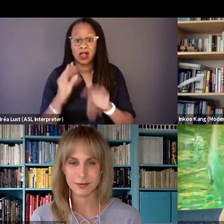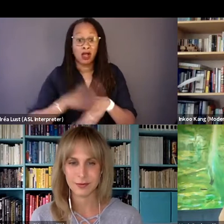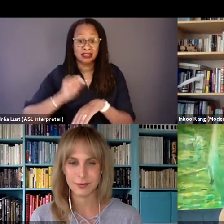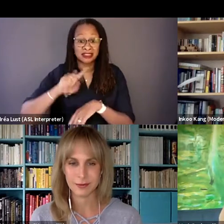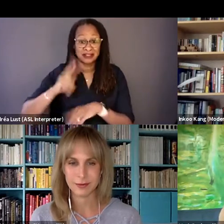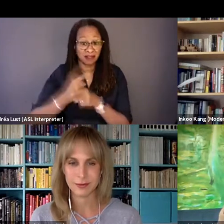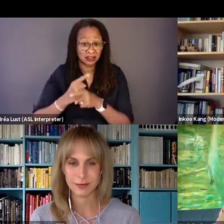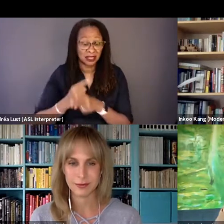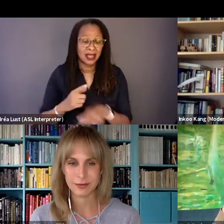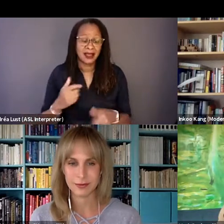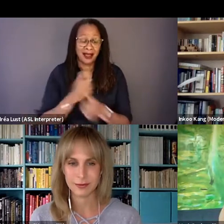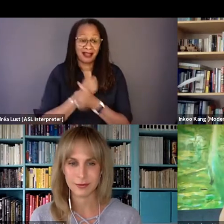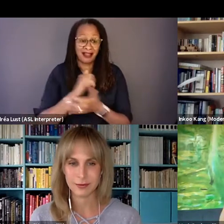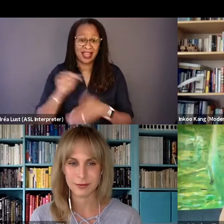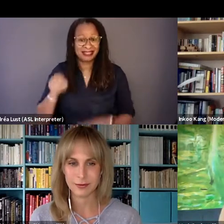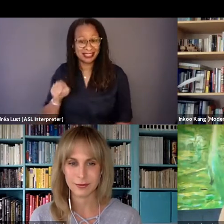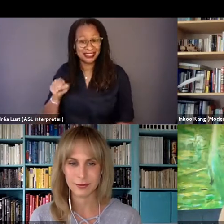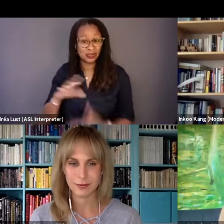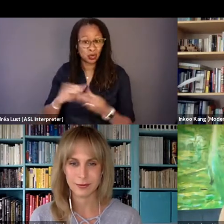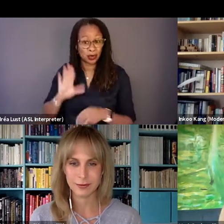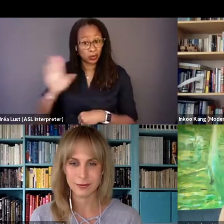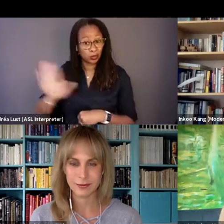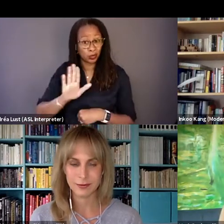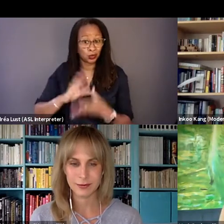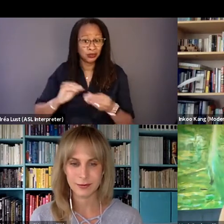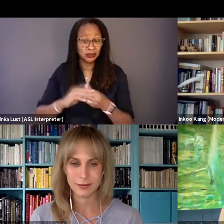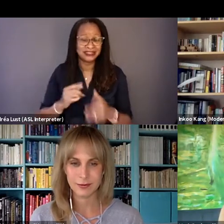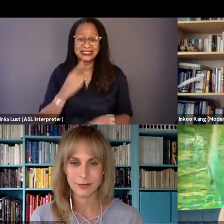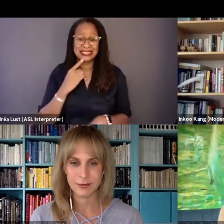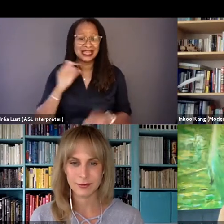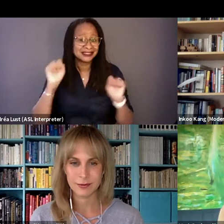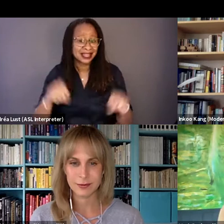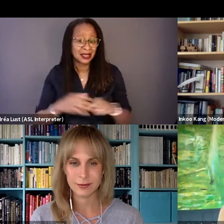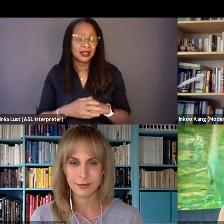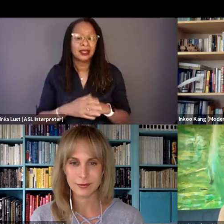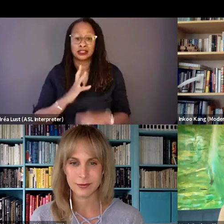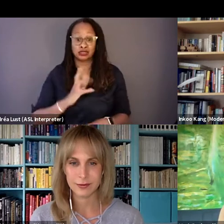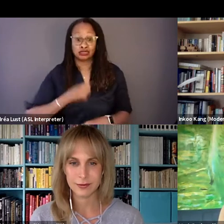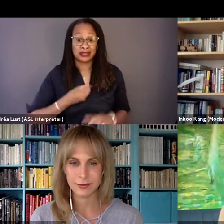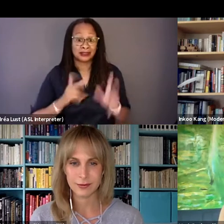And I love that this was sort of able to say, yeah, trans people have been oppressed,